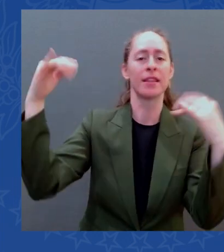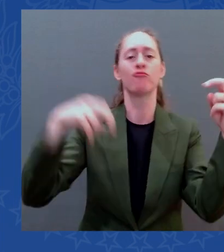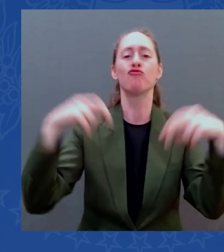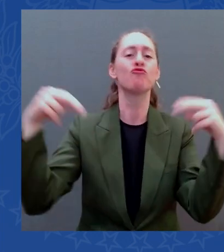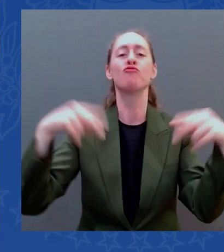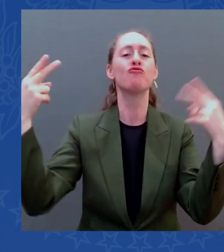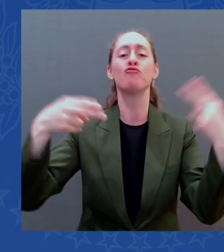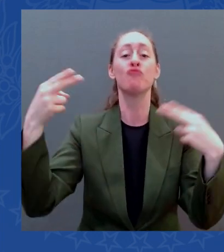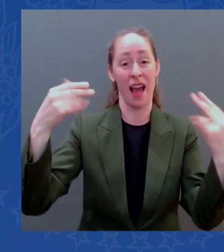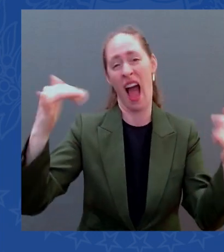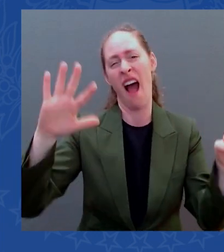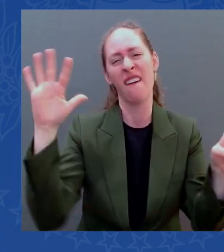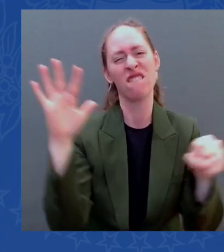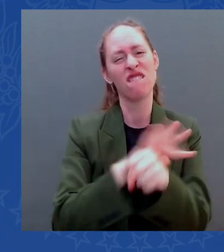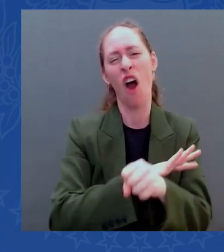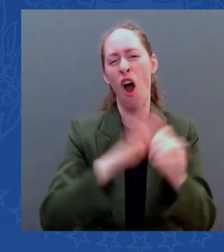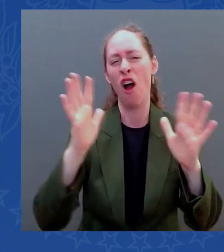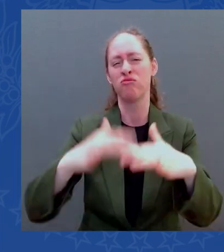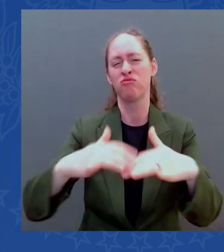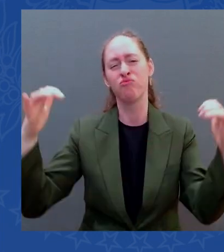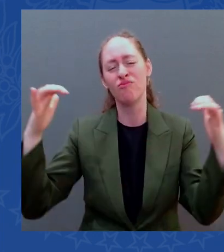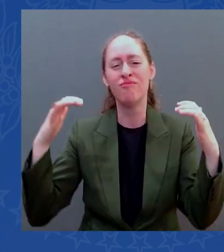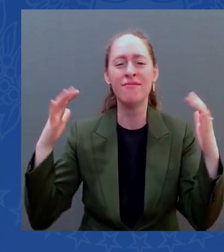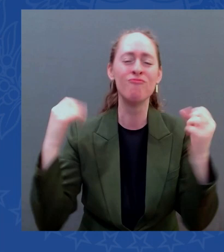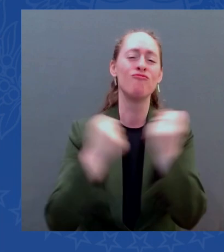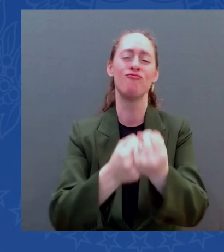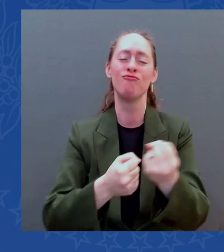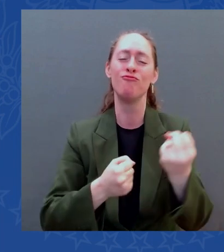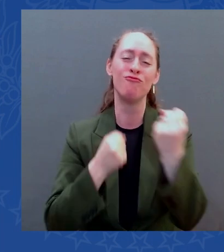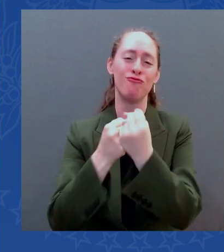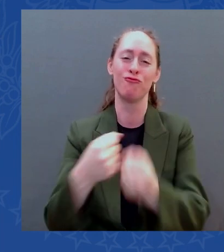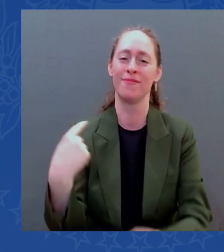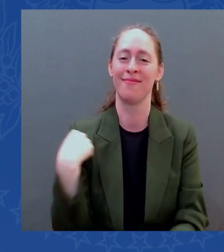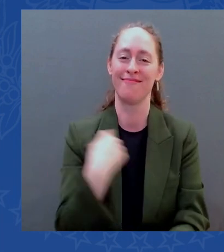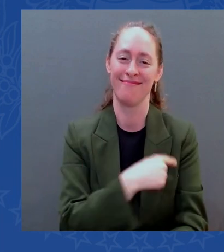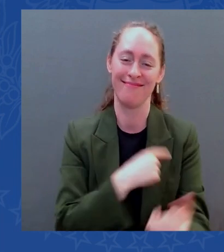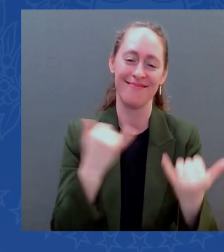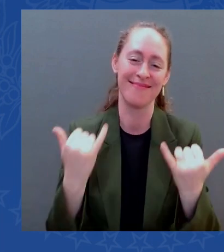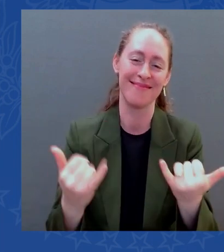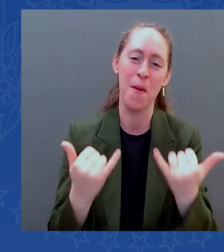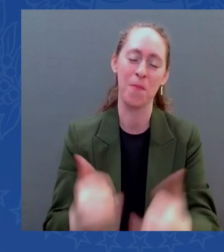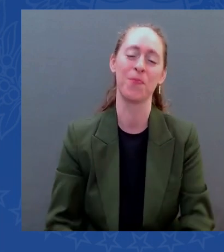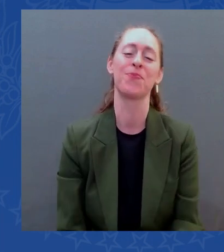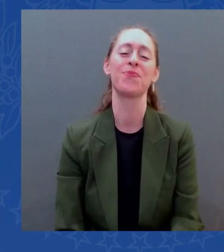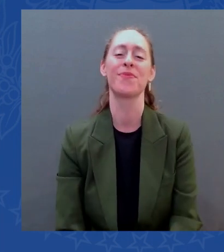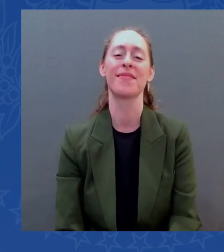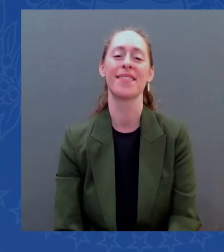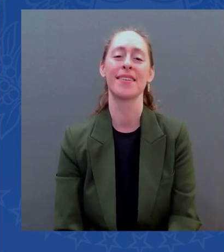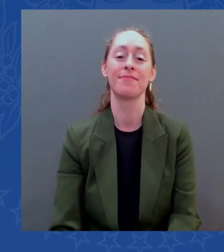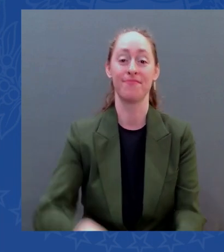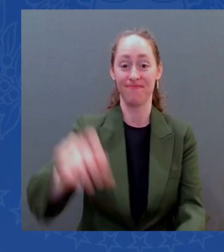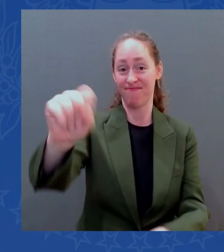As we head back in the playoffs -- exactly one week from now, we expect to start -- we know exactly why the Stanley Cup